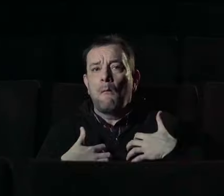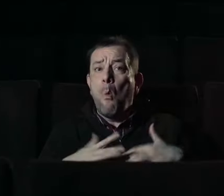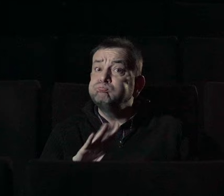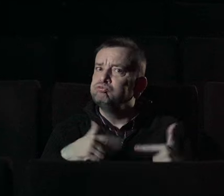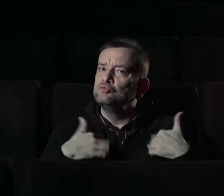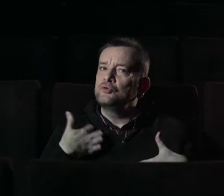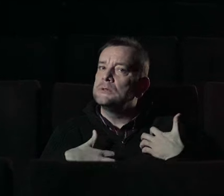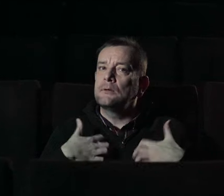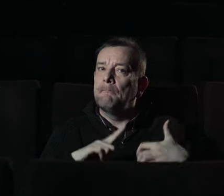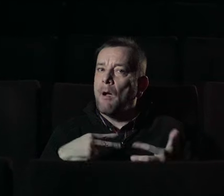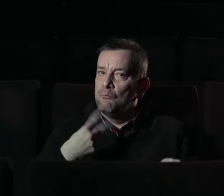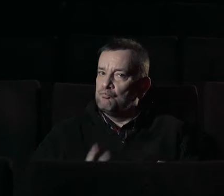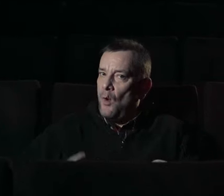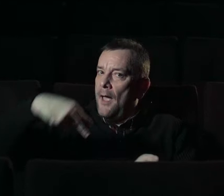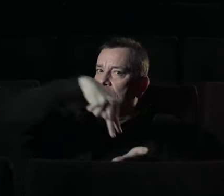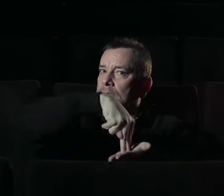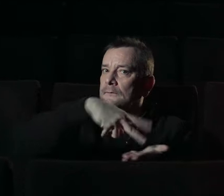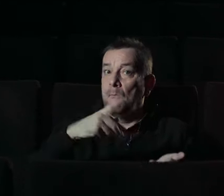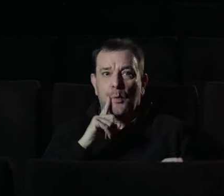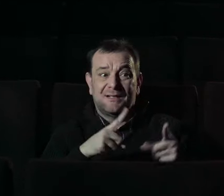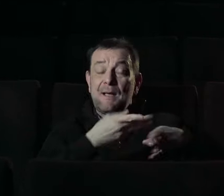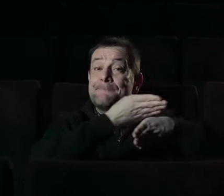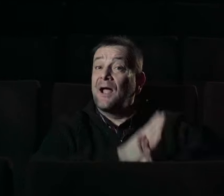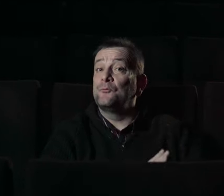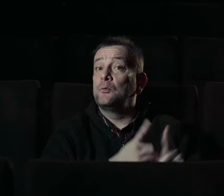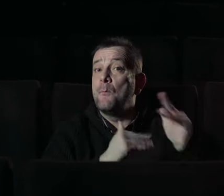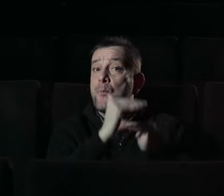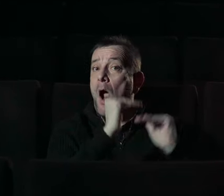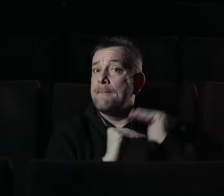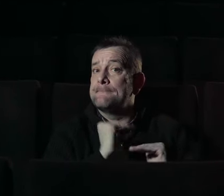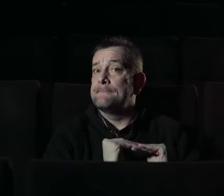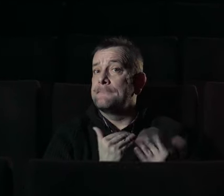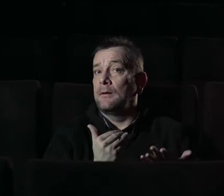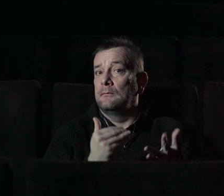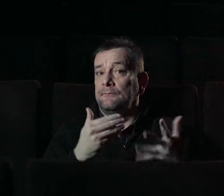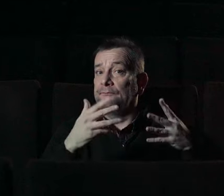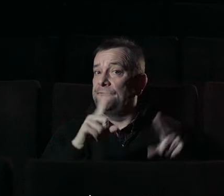I wasn't angry, but it was announced